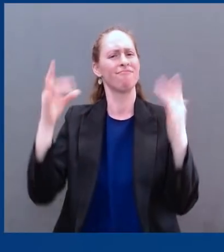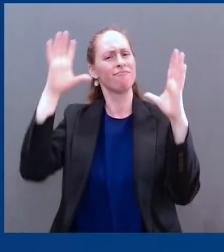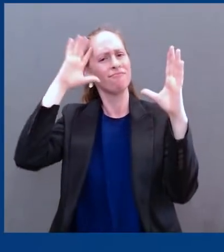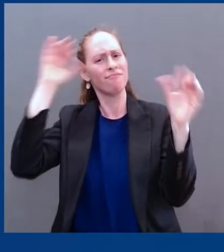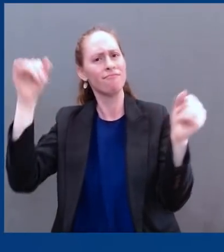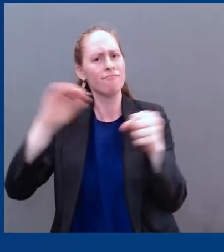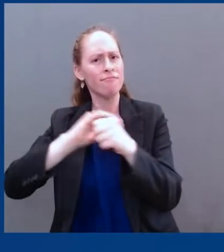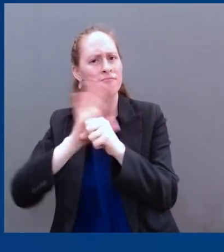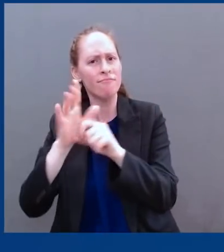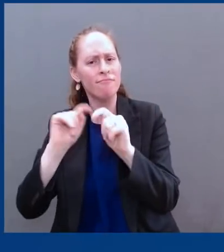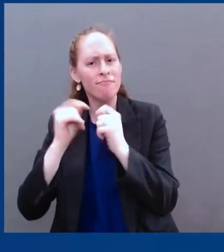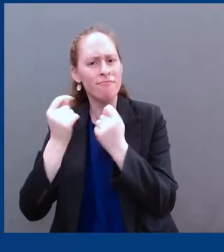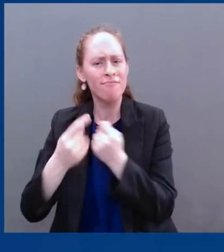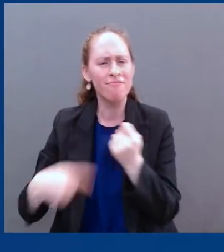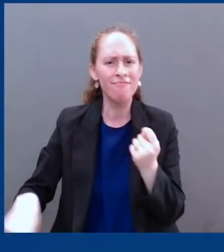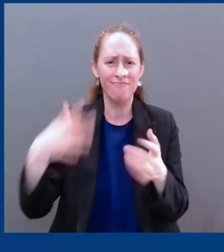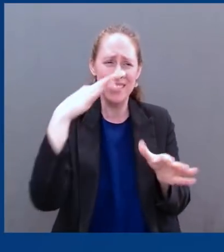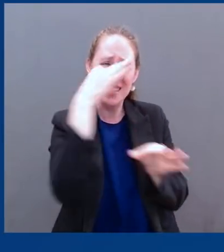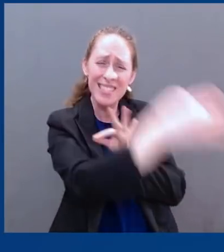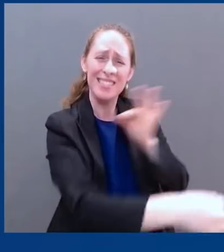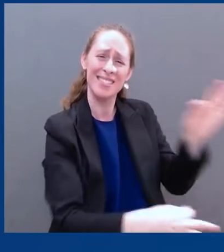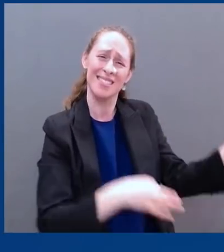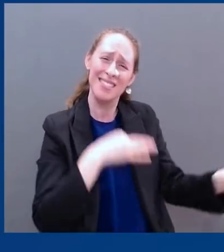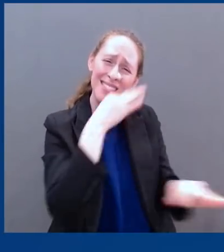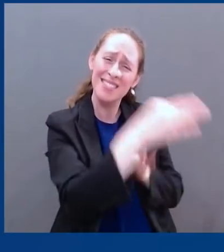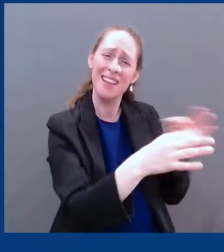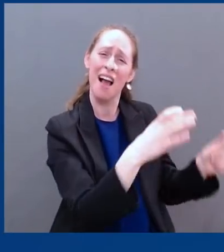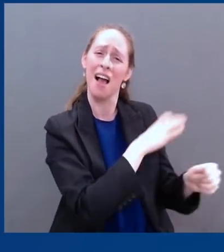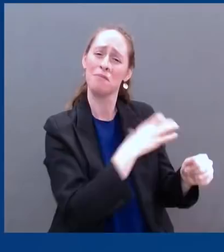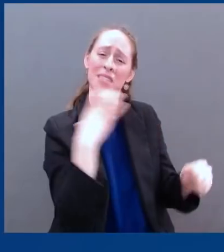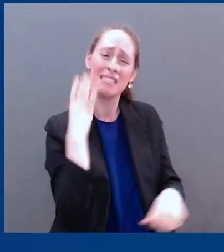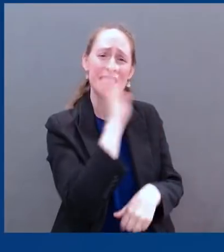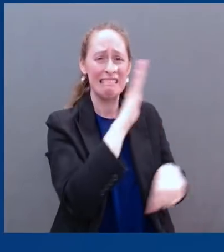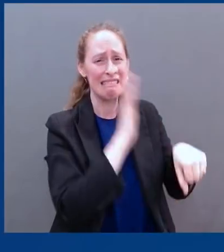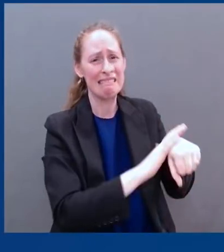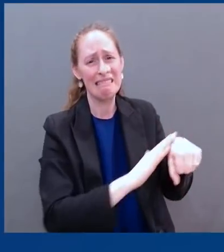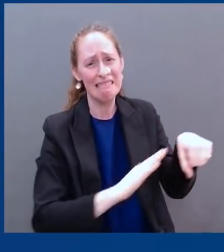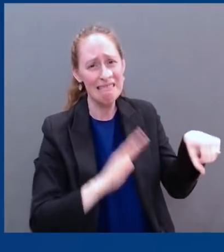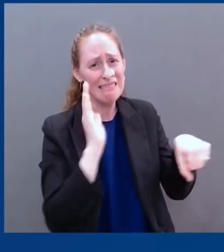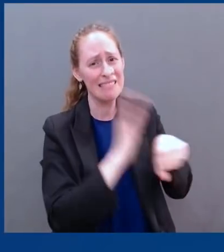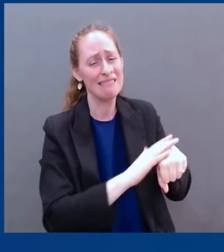in great detail on our pandemic preparation, response, and the status of resources.